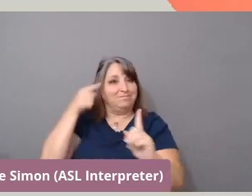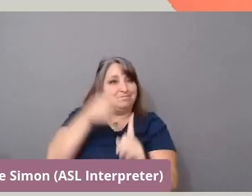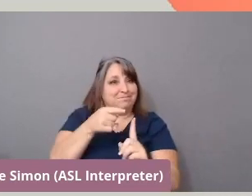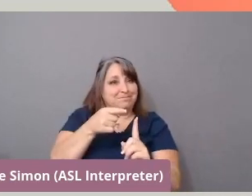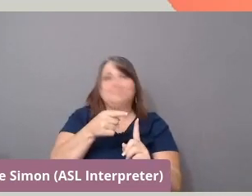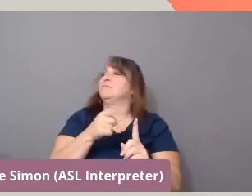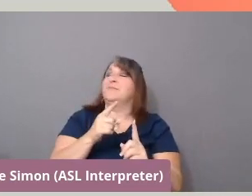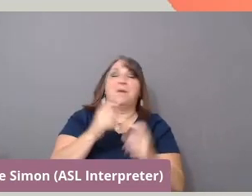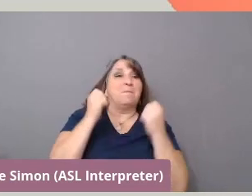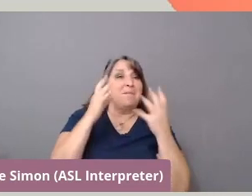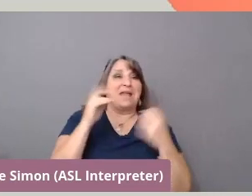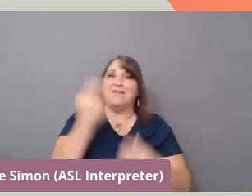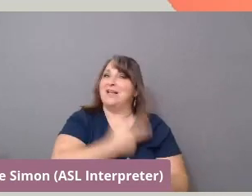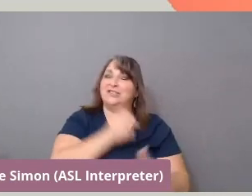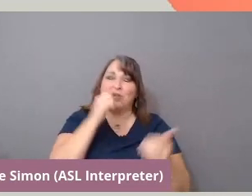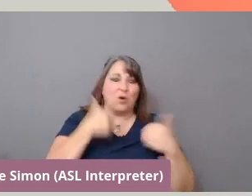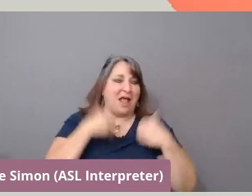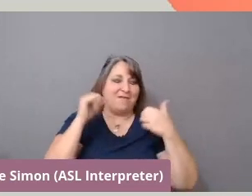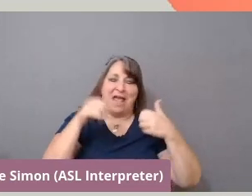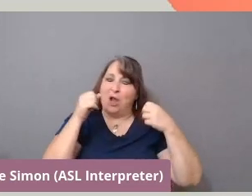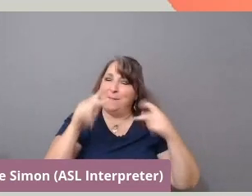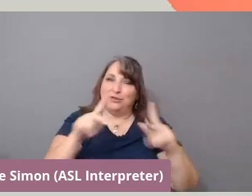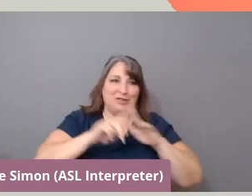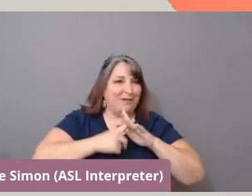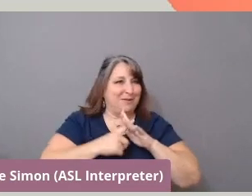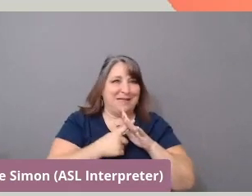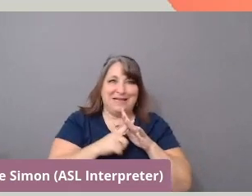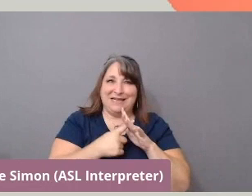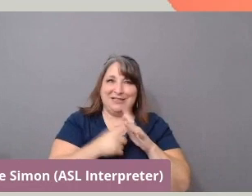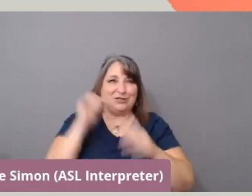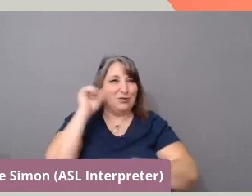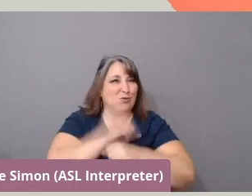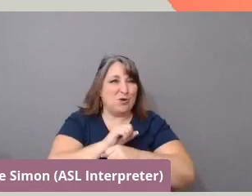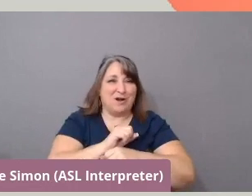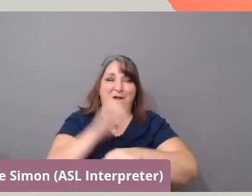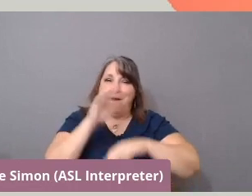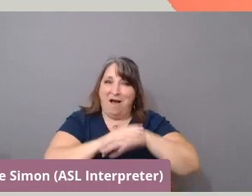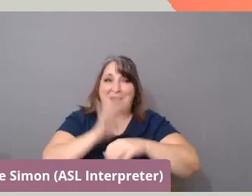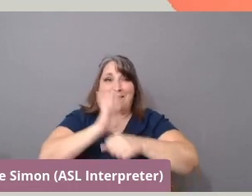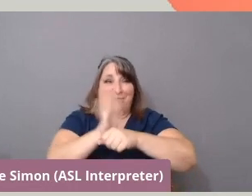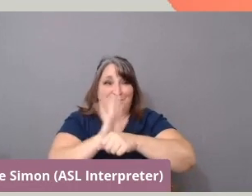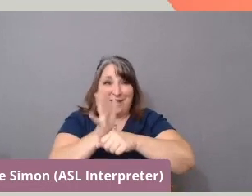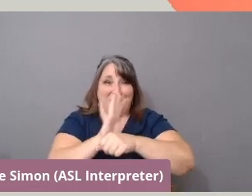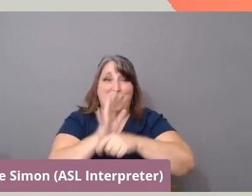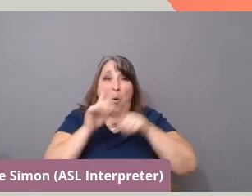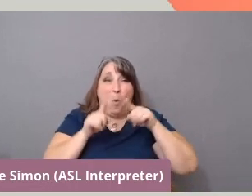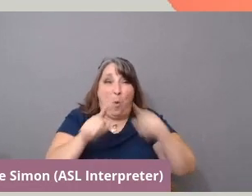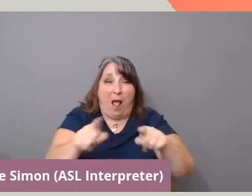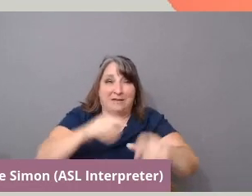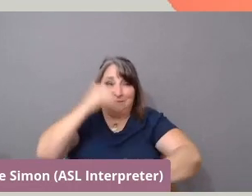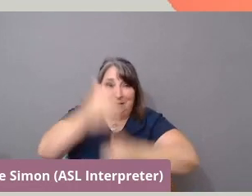don't have that opportunity upfront to work on a film in its process. It's usually after the fact.